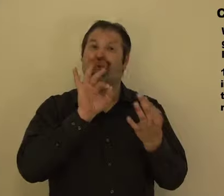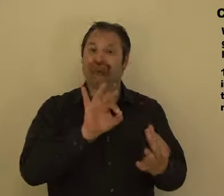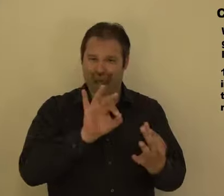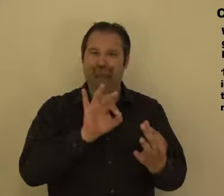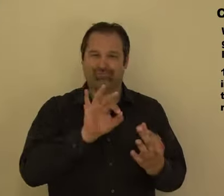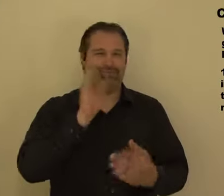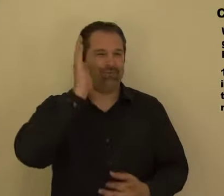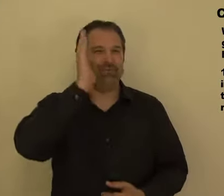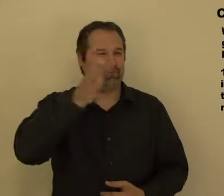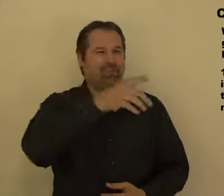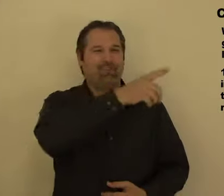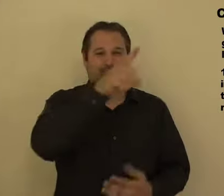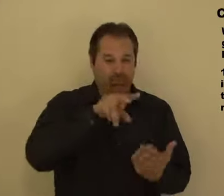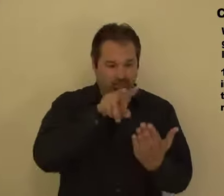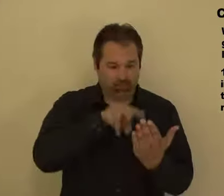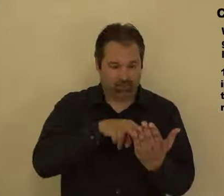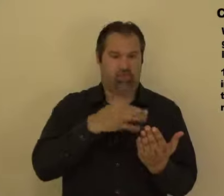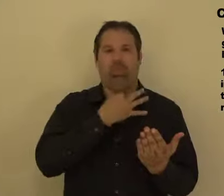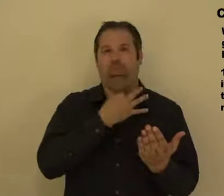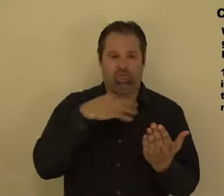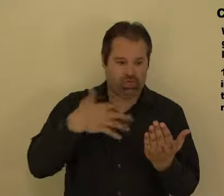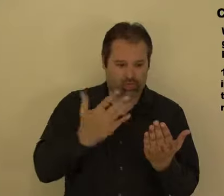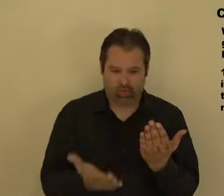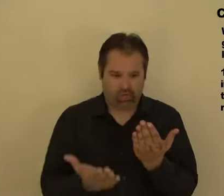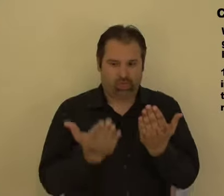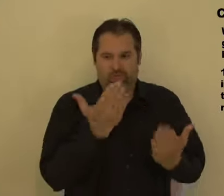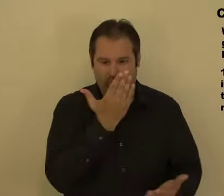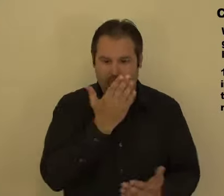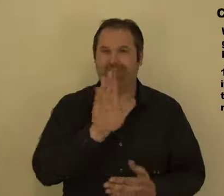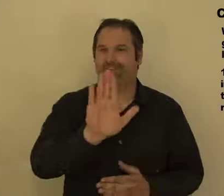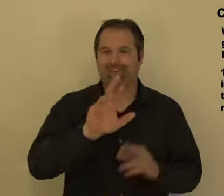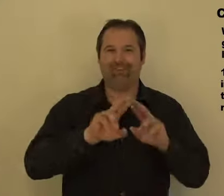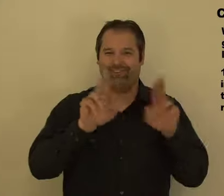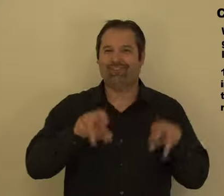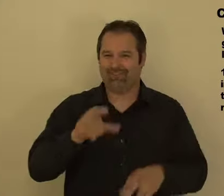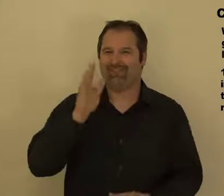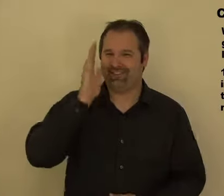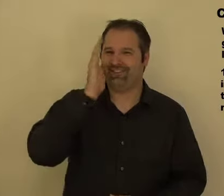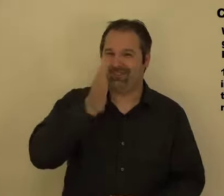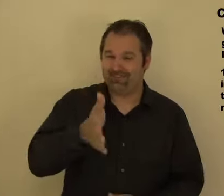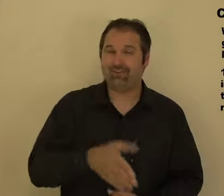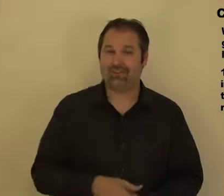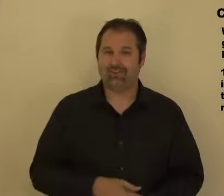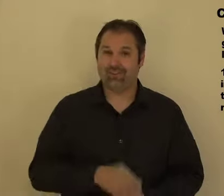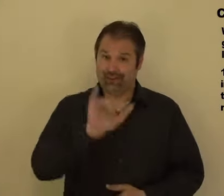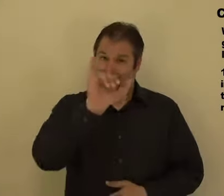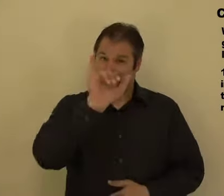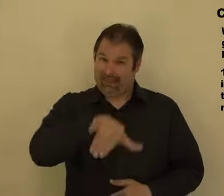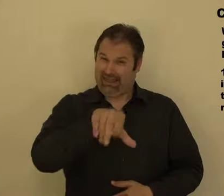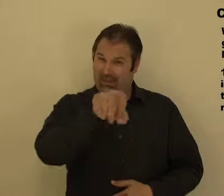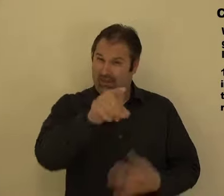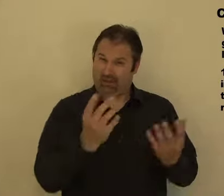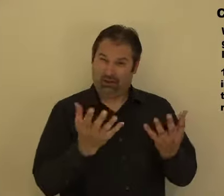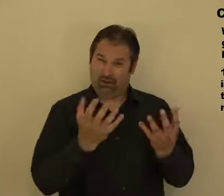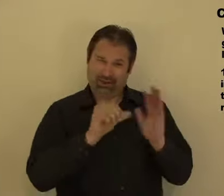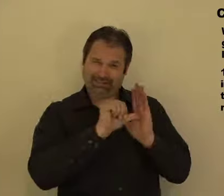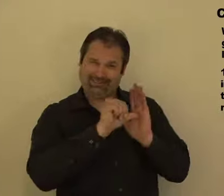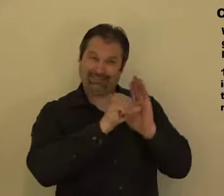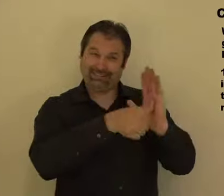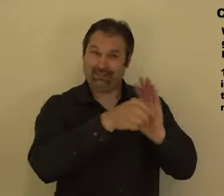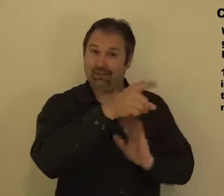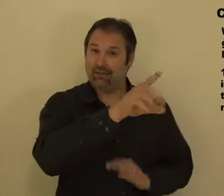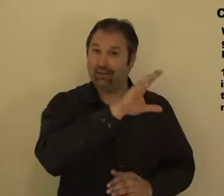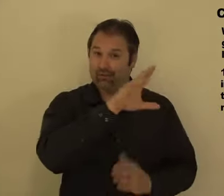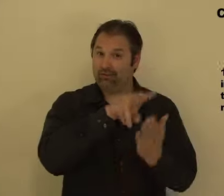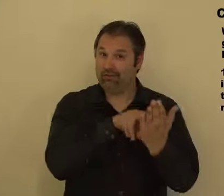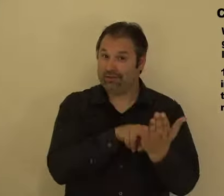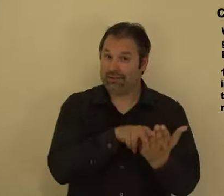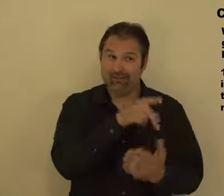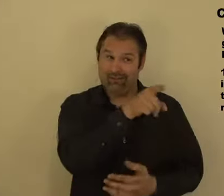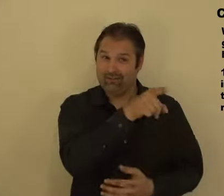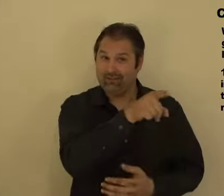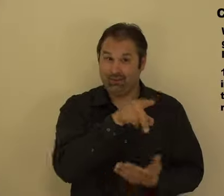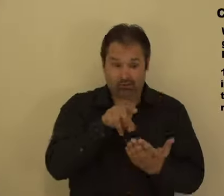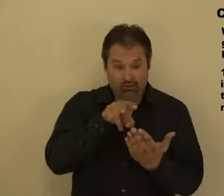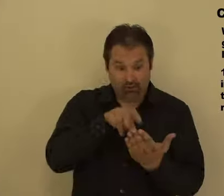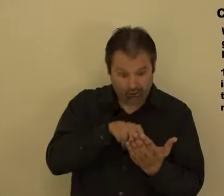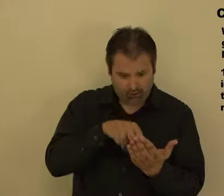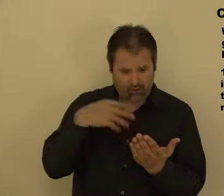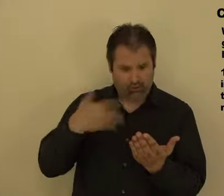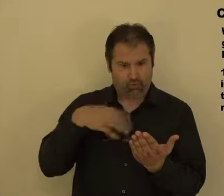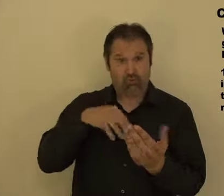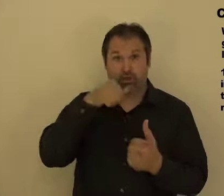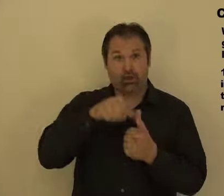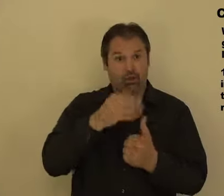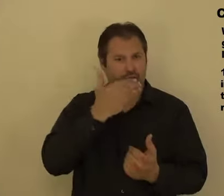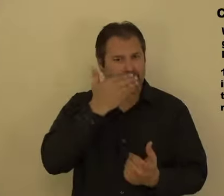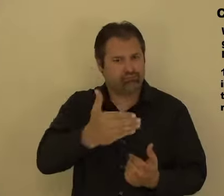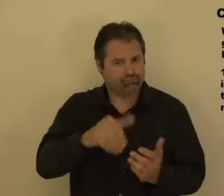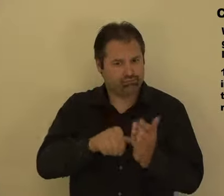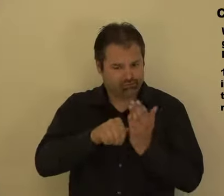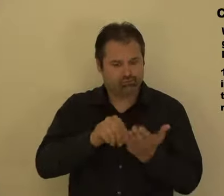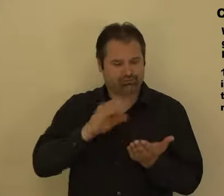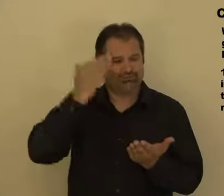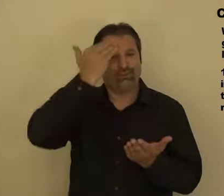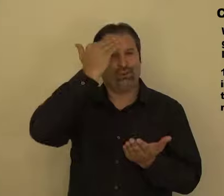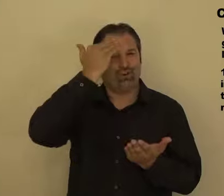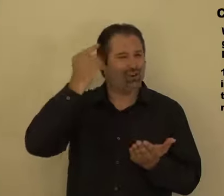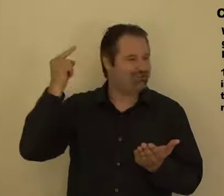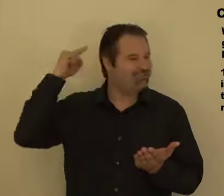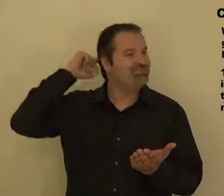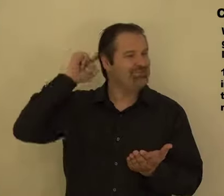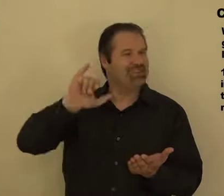fit for the job, and that they would like to meet you in person to discuss the position.